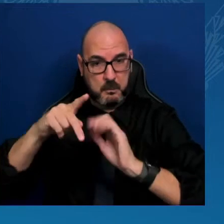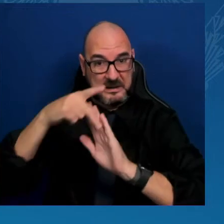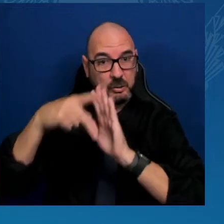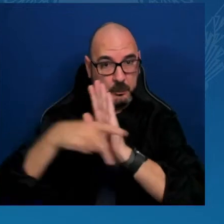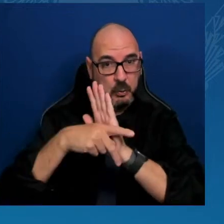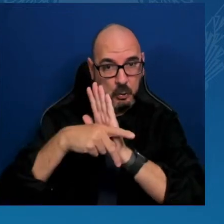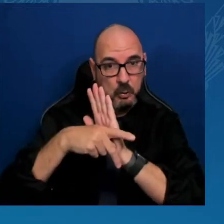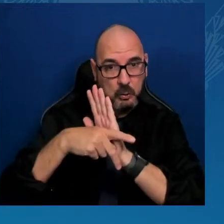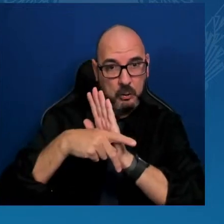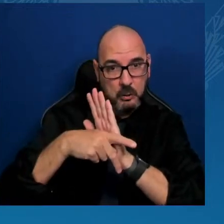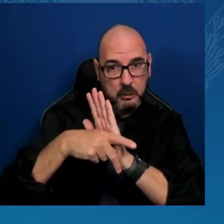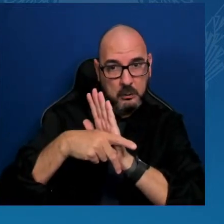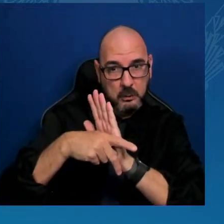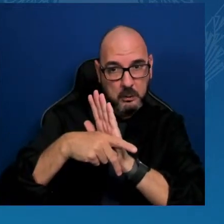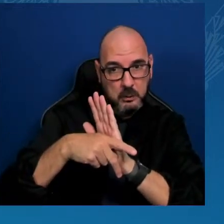And I am here, then, to say: